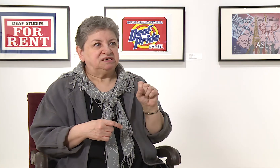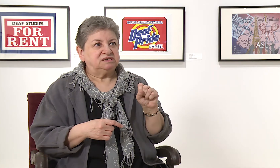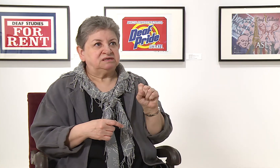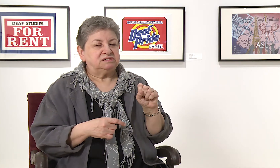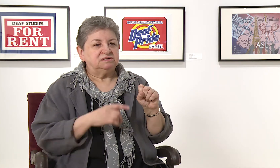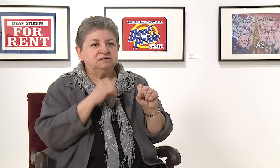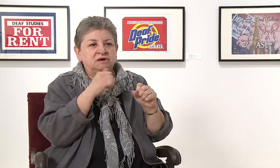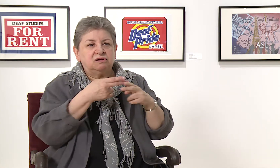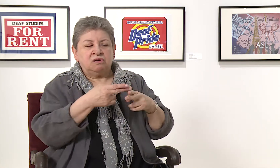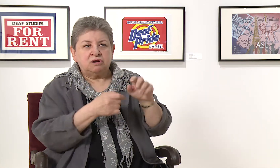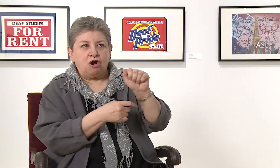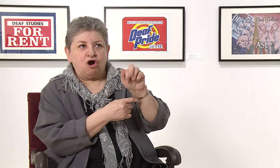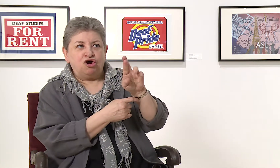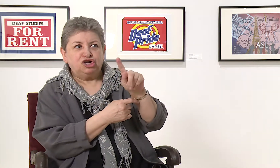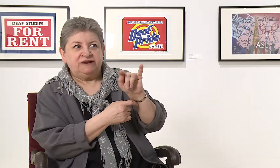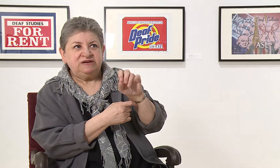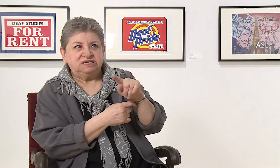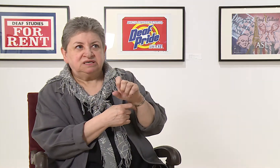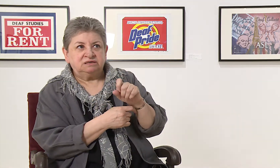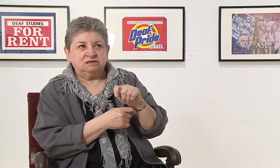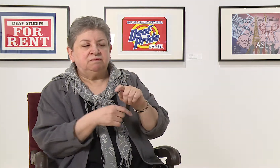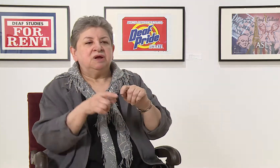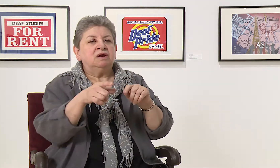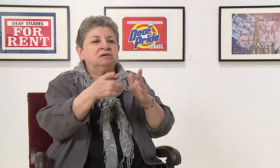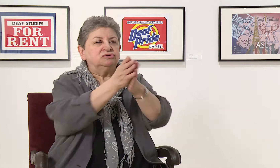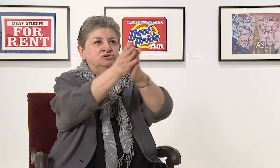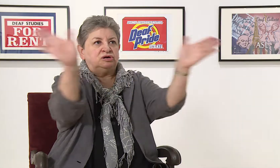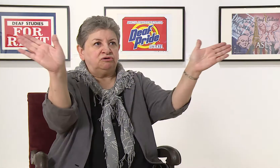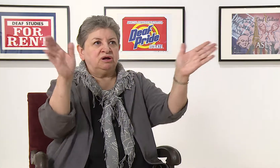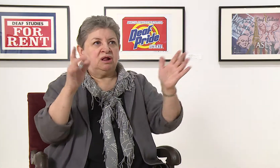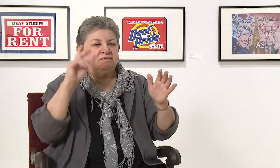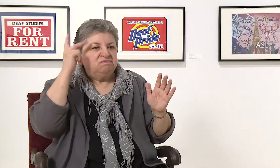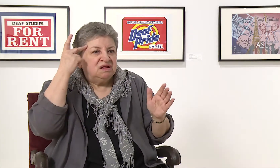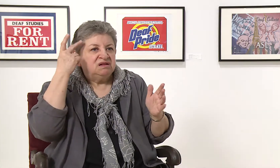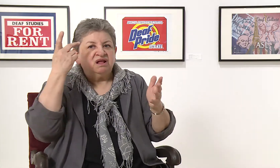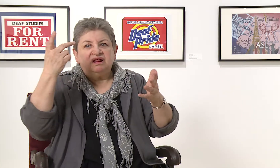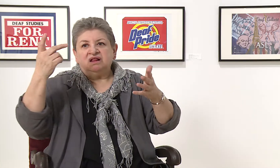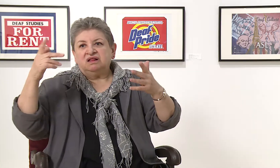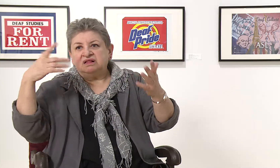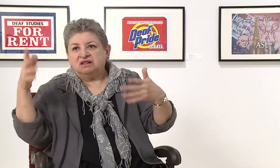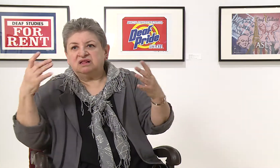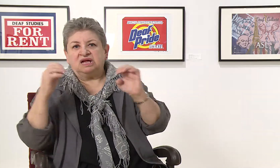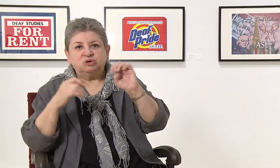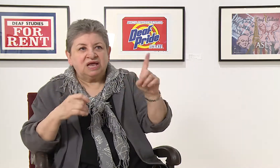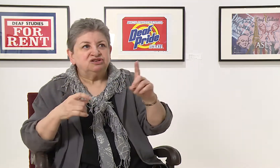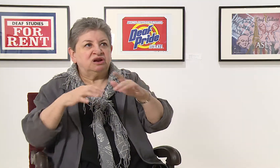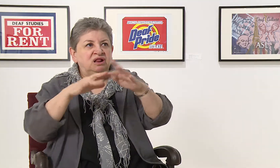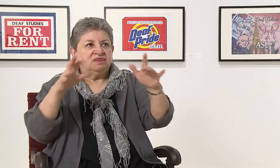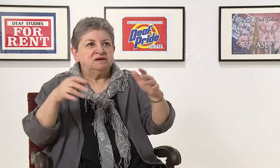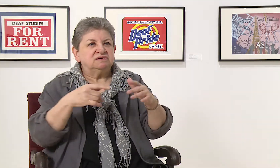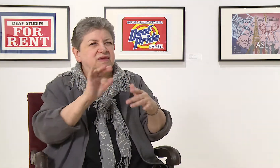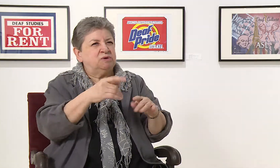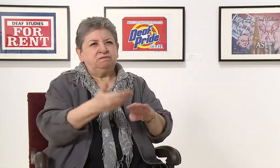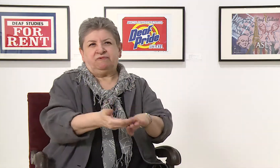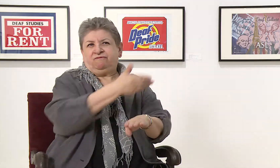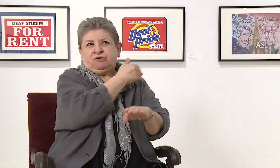This organization was a group of activists. I wouldn't call them "artivists," but they were very active on the political